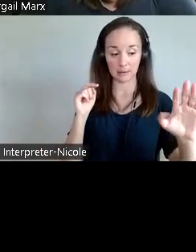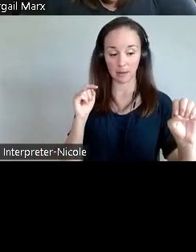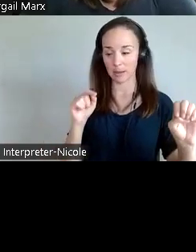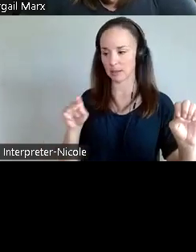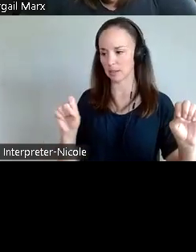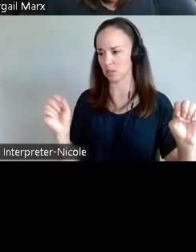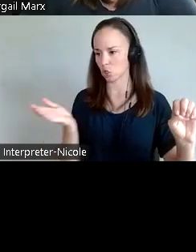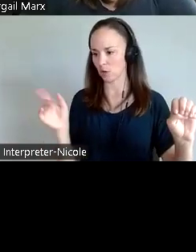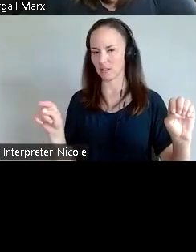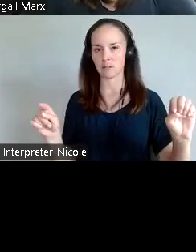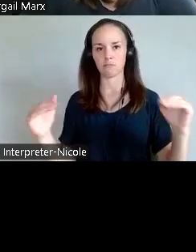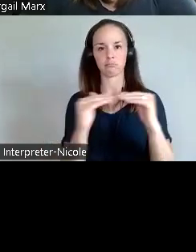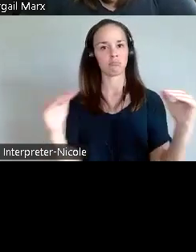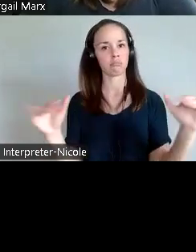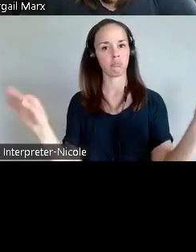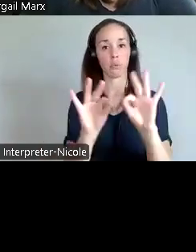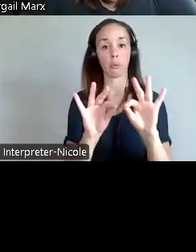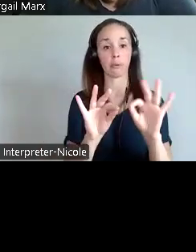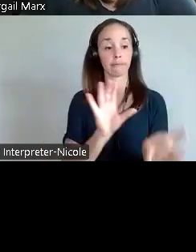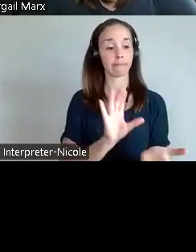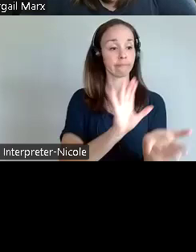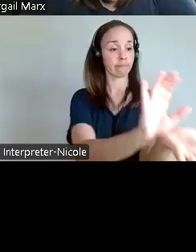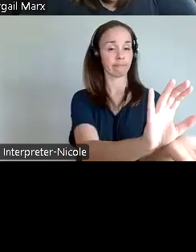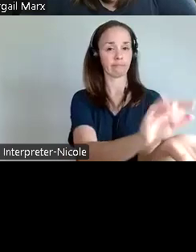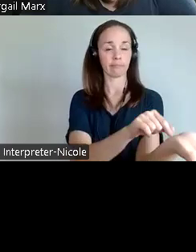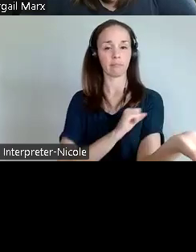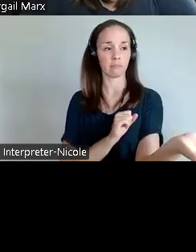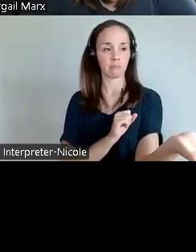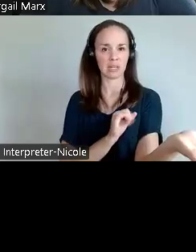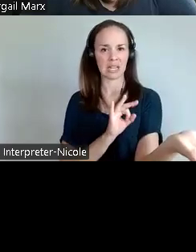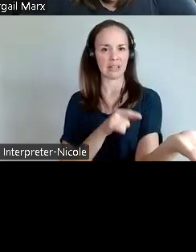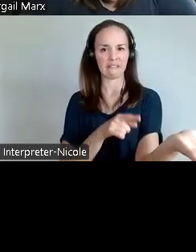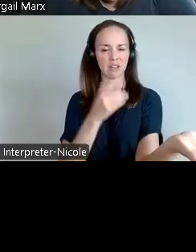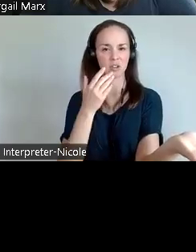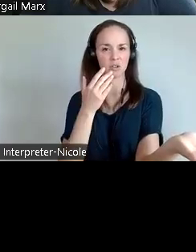You can provide a tool but unless you have good services surrounding that tool, that's where we